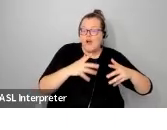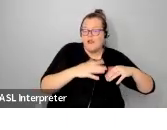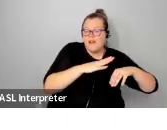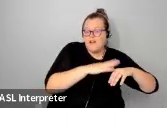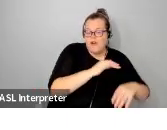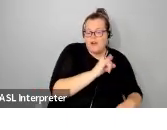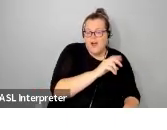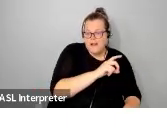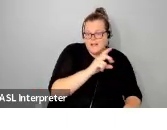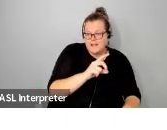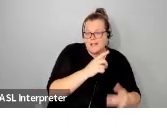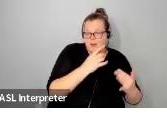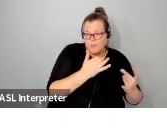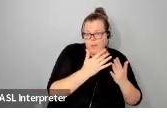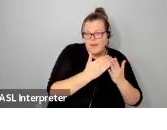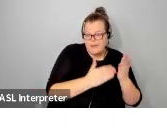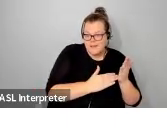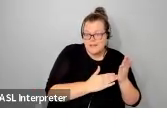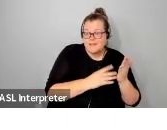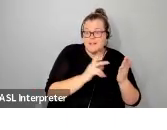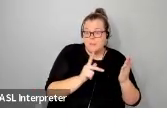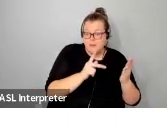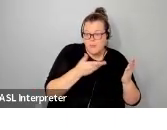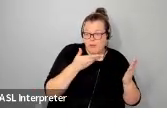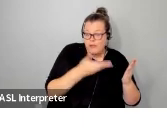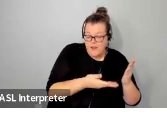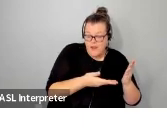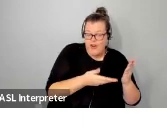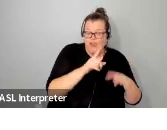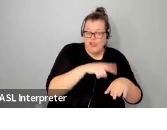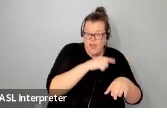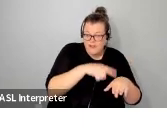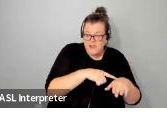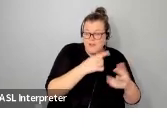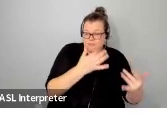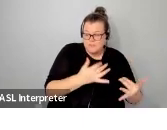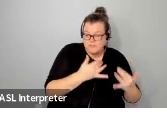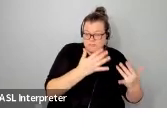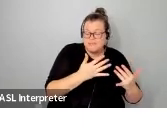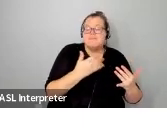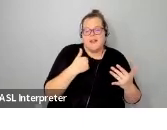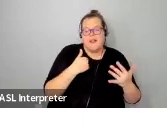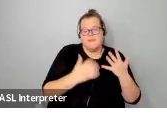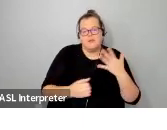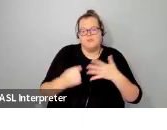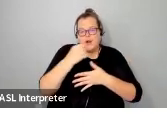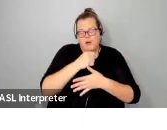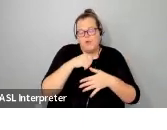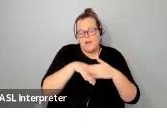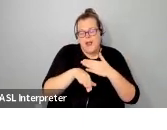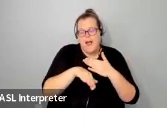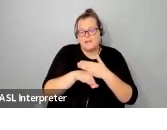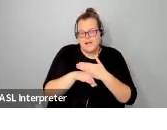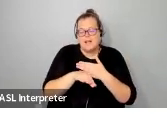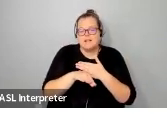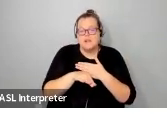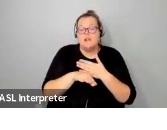So that people who are on the waiting list for the IDD waiver and have been on it for some time will have priority access their applications to be processed